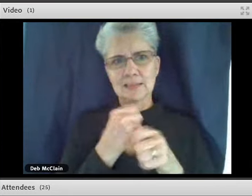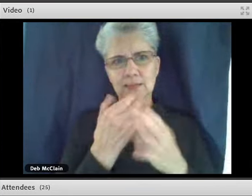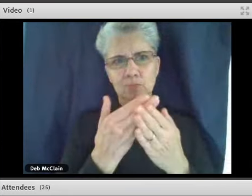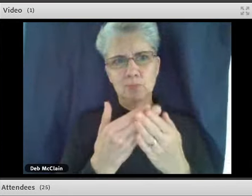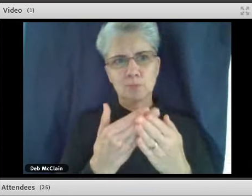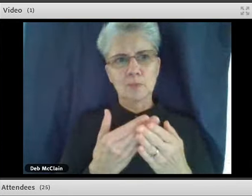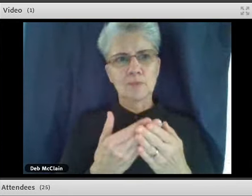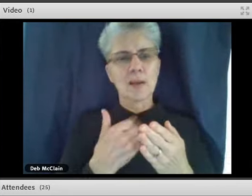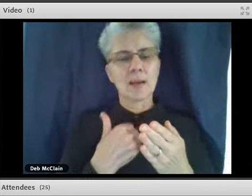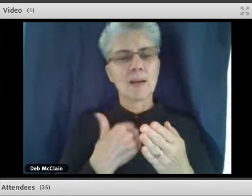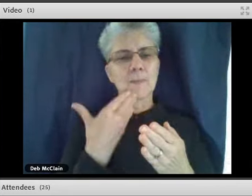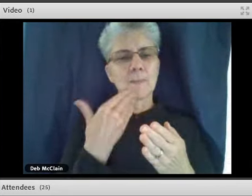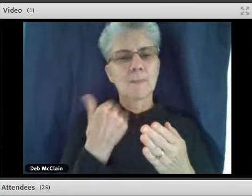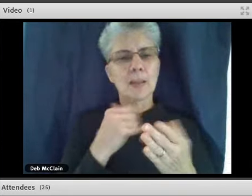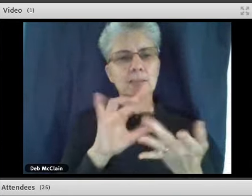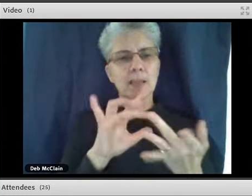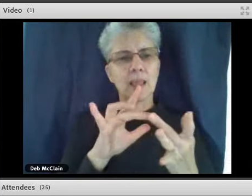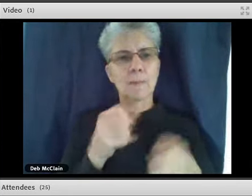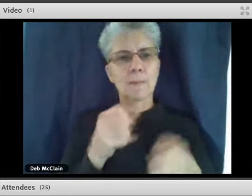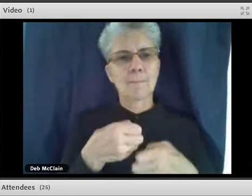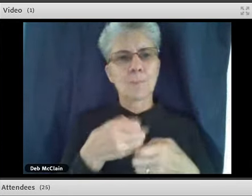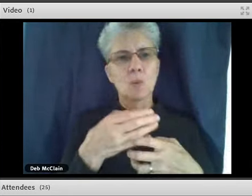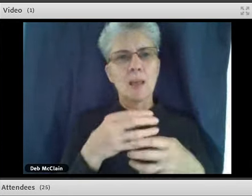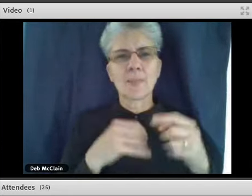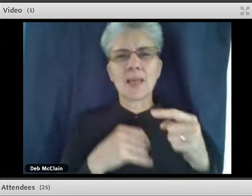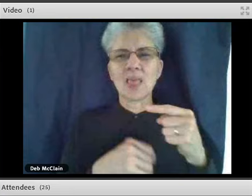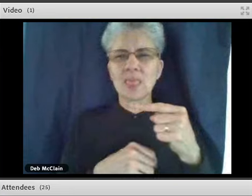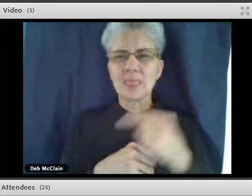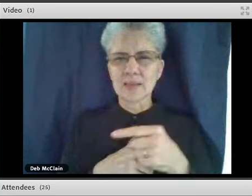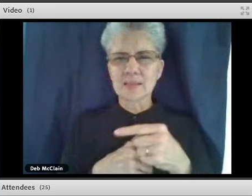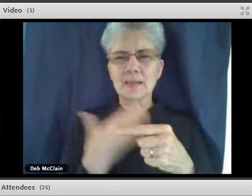So, also, the census has a bazillion statistics.